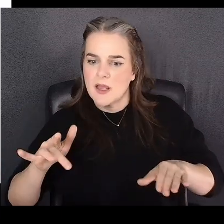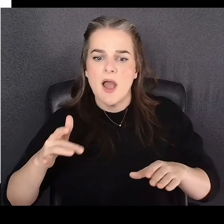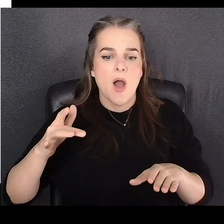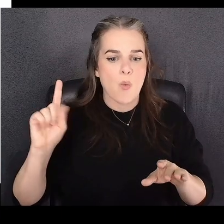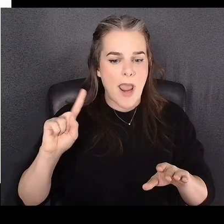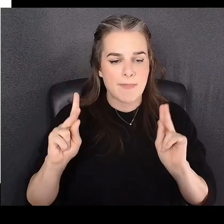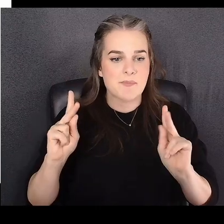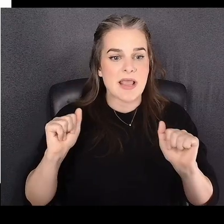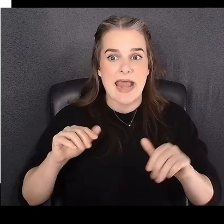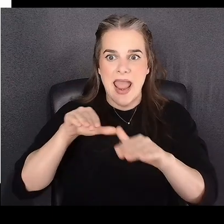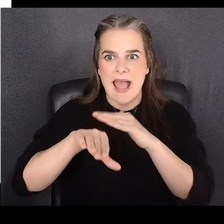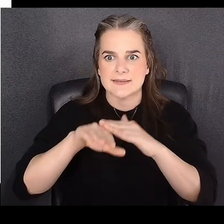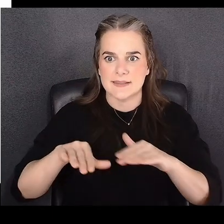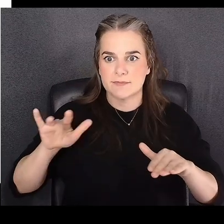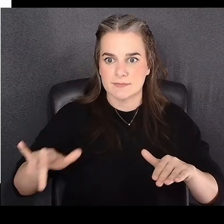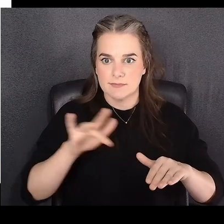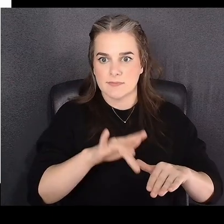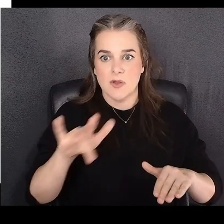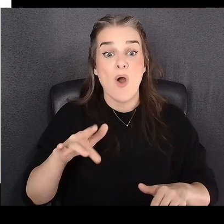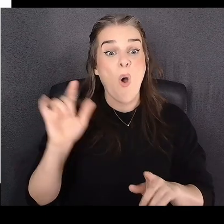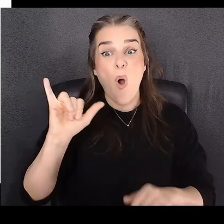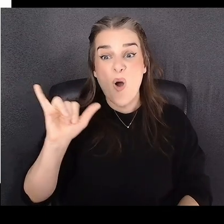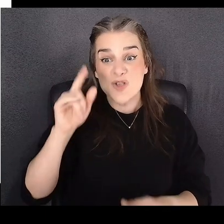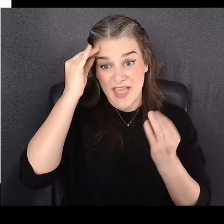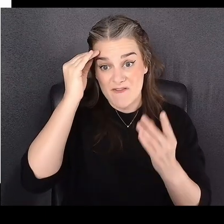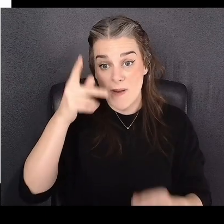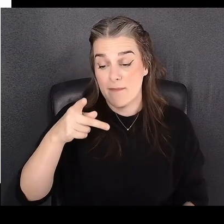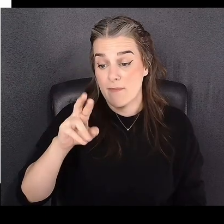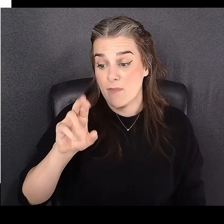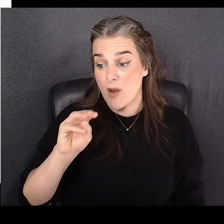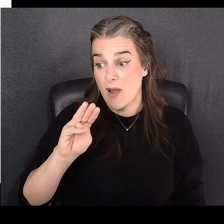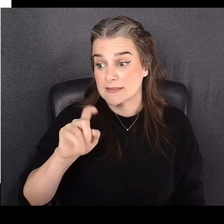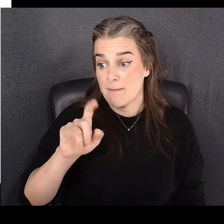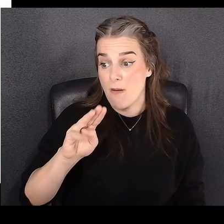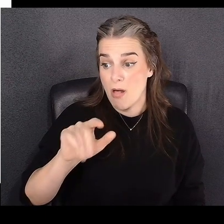Even thinking of a proximal switch-- as long as you can make this movement or gesture,